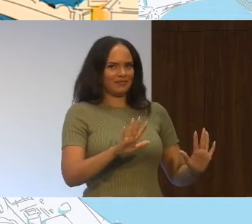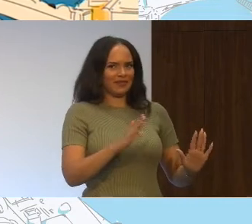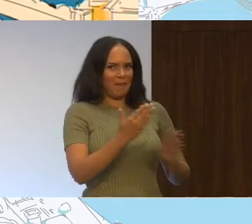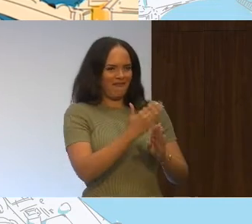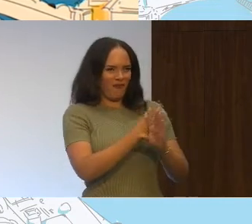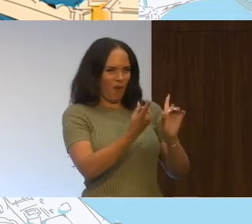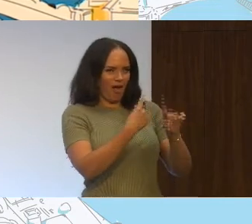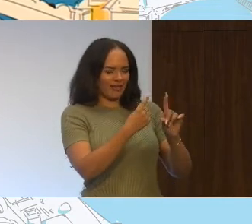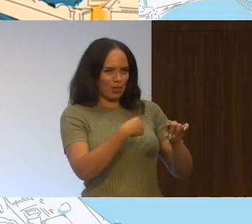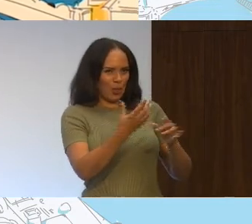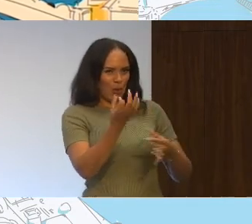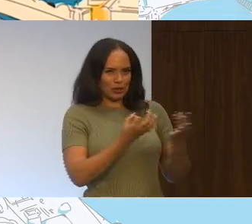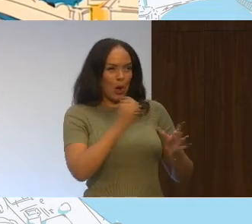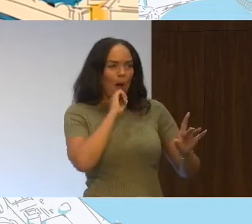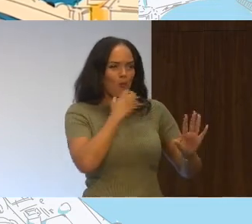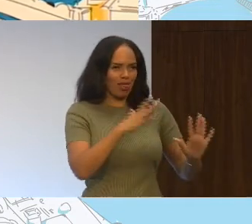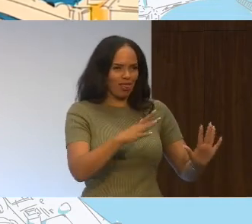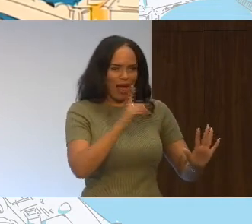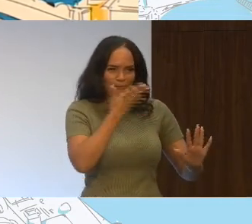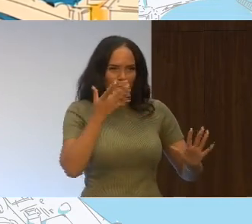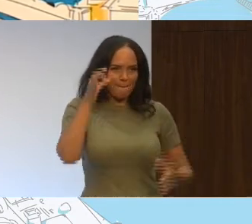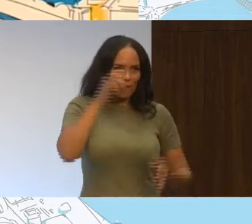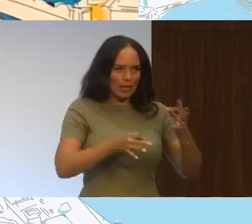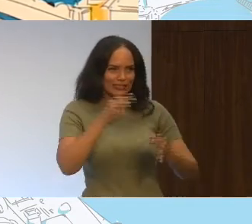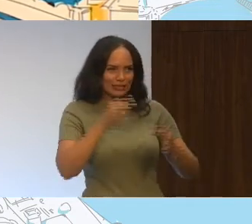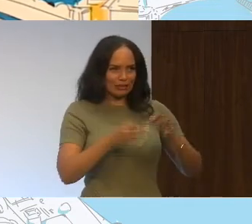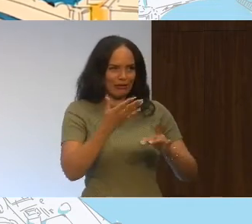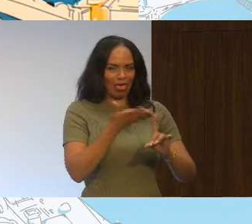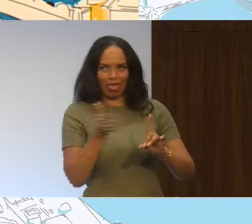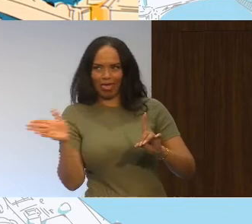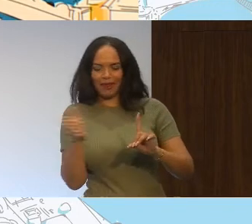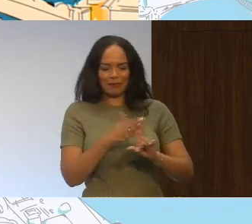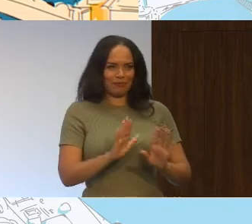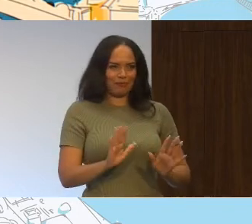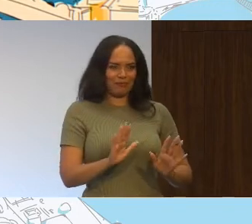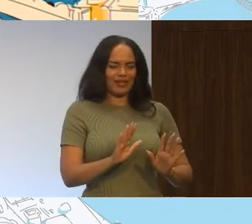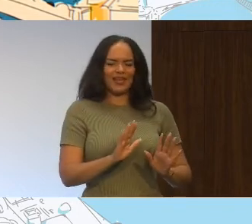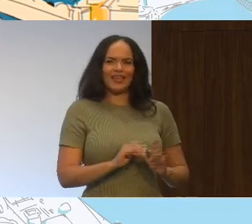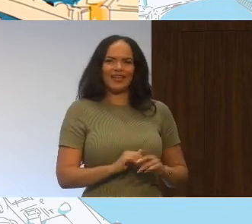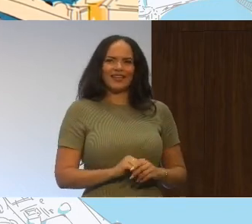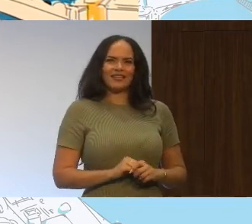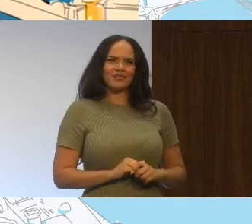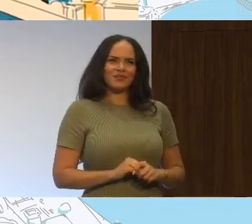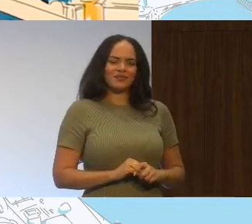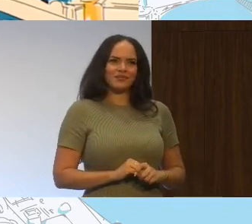But I will answer the question. I'm not a politician. I it's very generous.